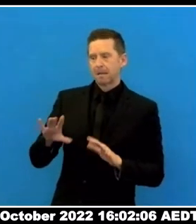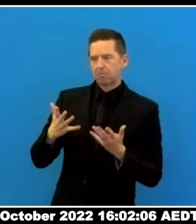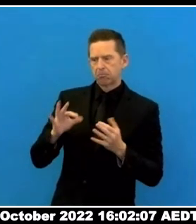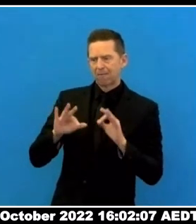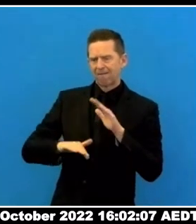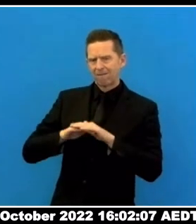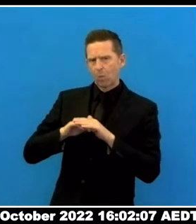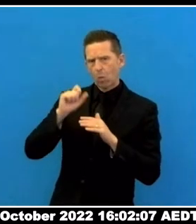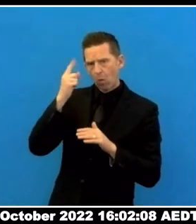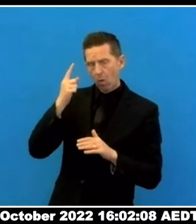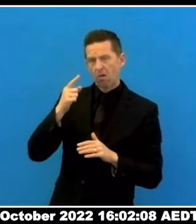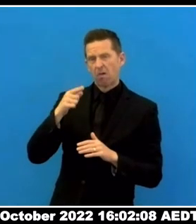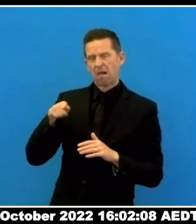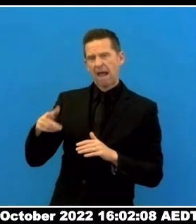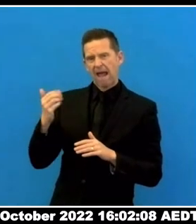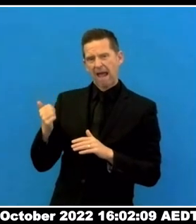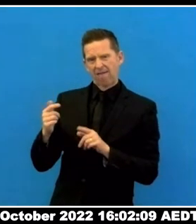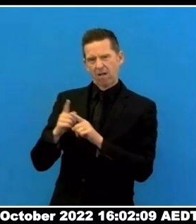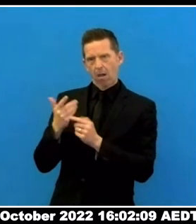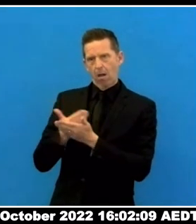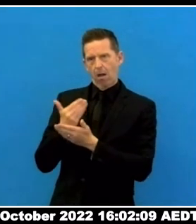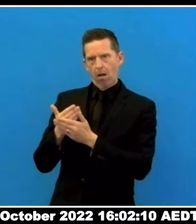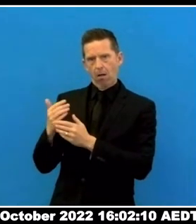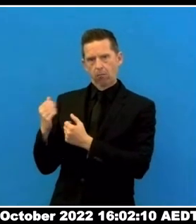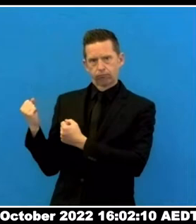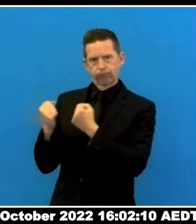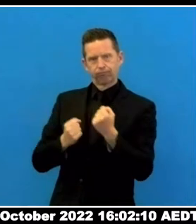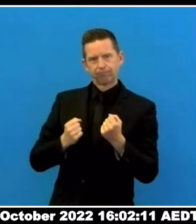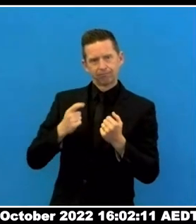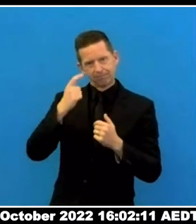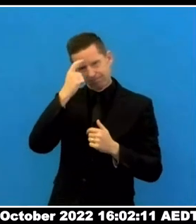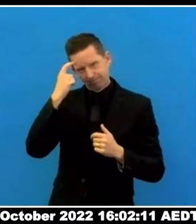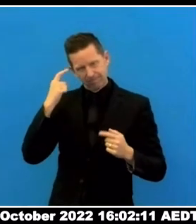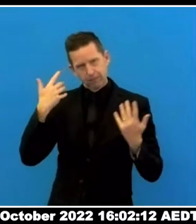they have a trauma from previous you know, experience,